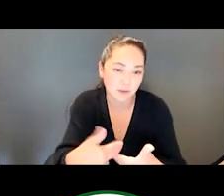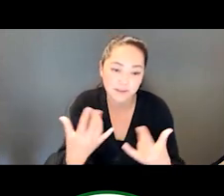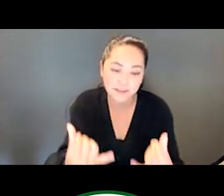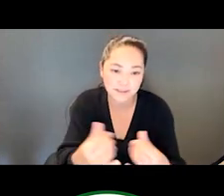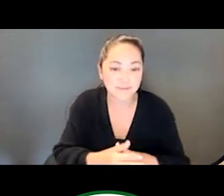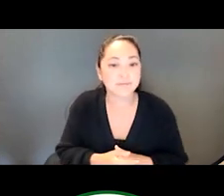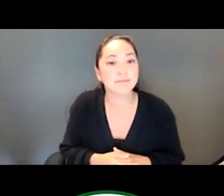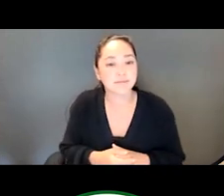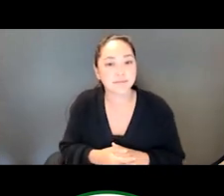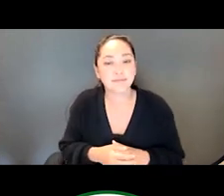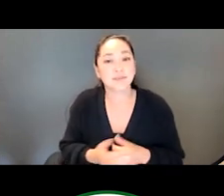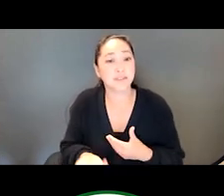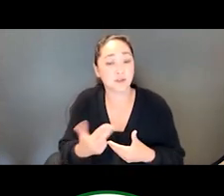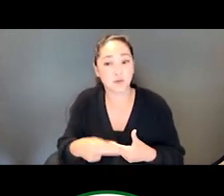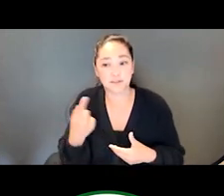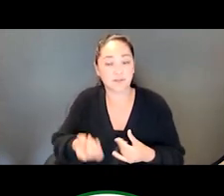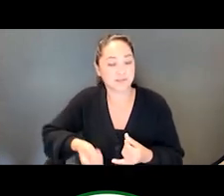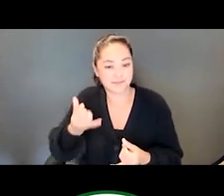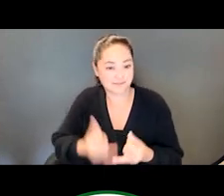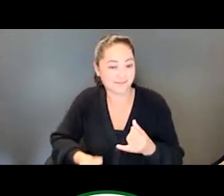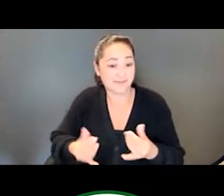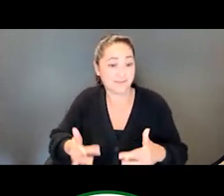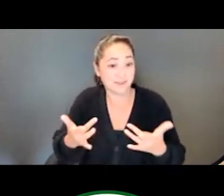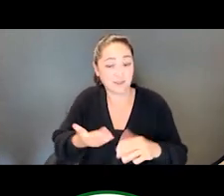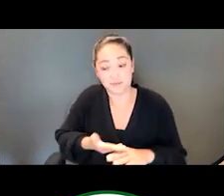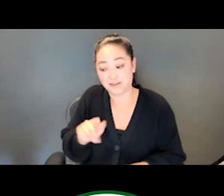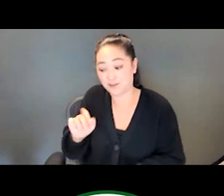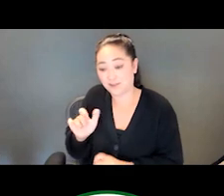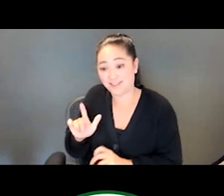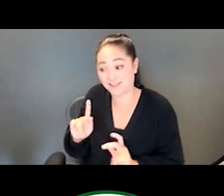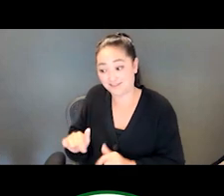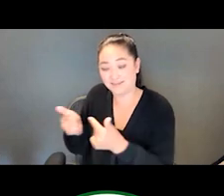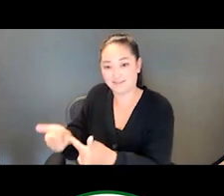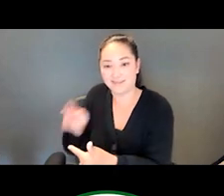Today I have with me 4 panelists with diverse backgrounds and experiences in parks across